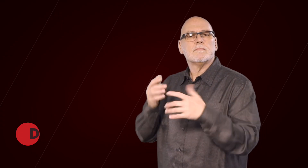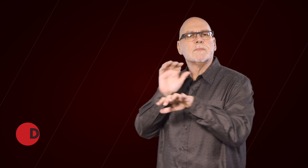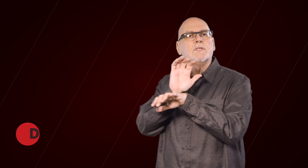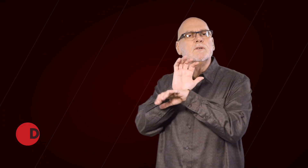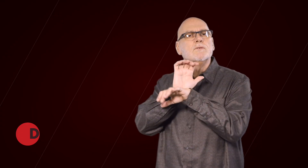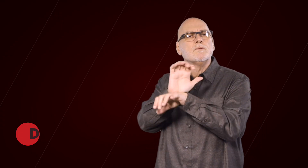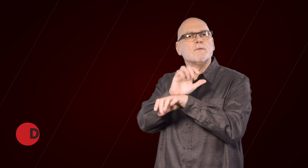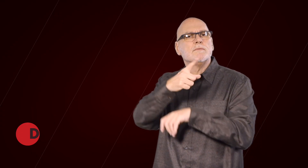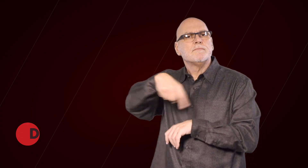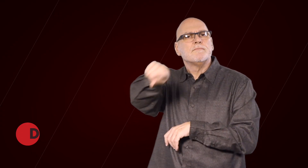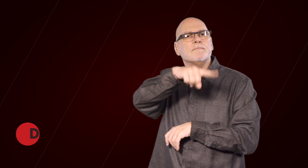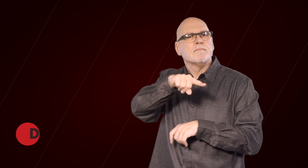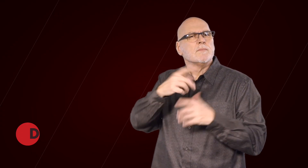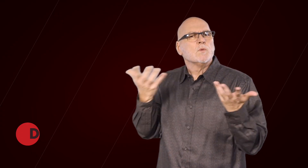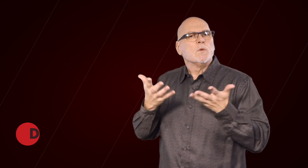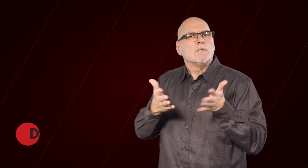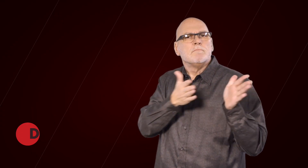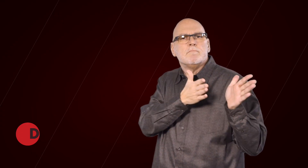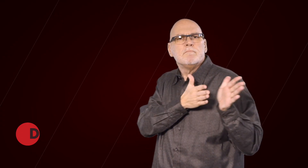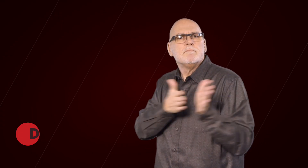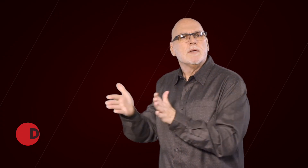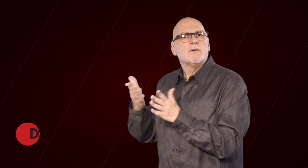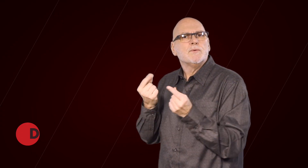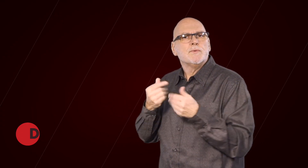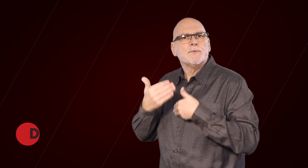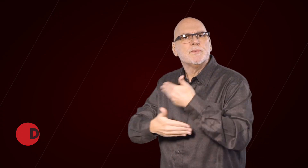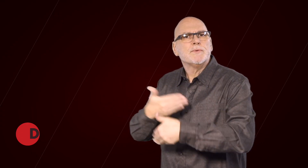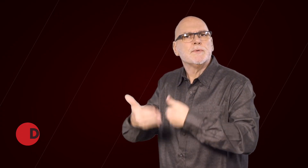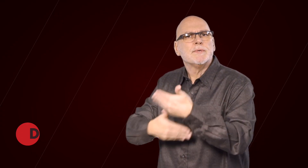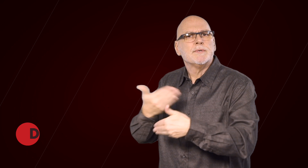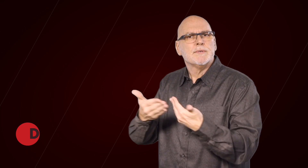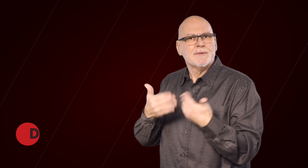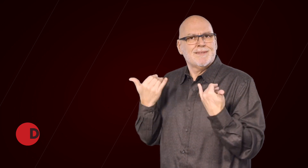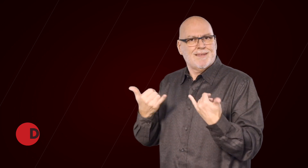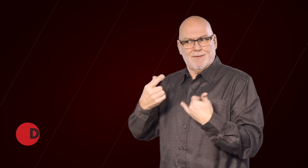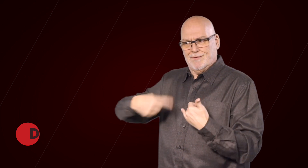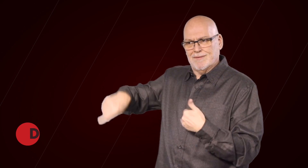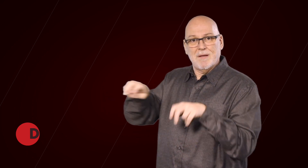[ANSELMO]: What will CDGM be doing now that this panel